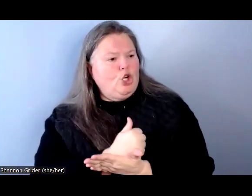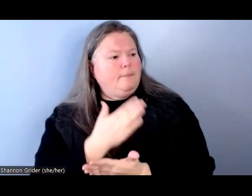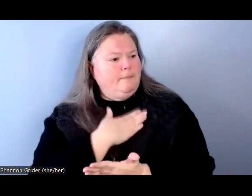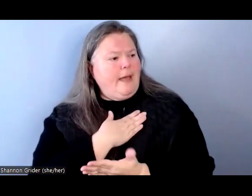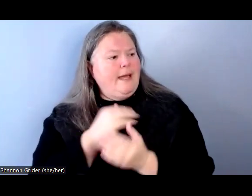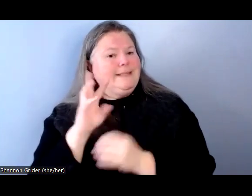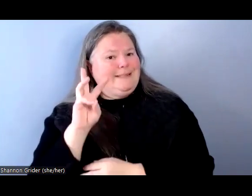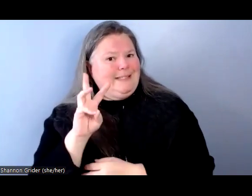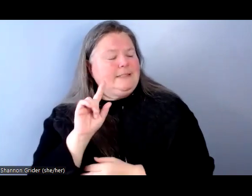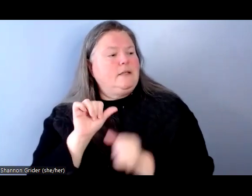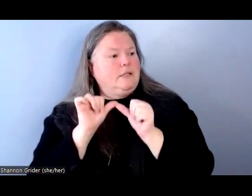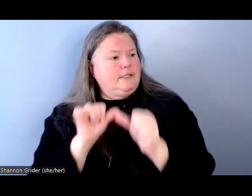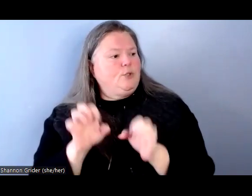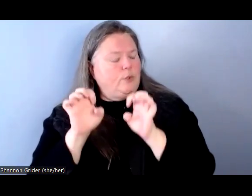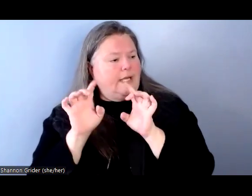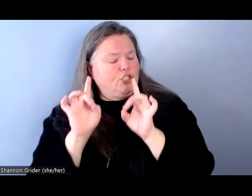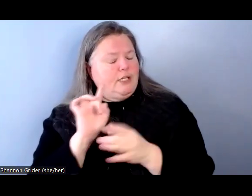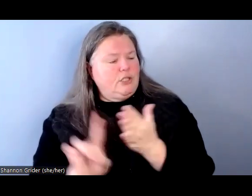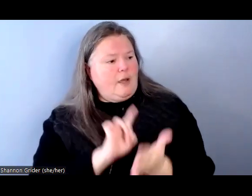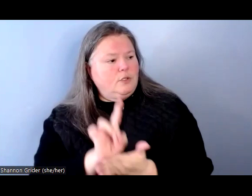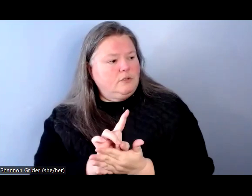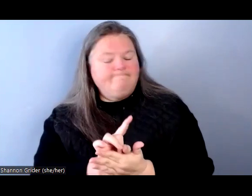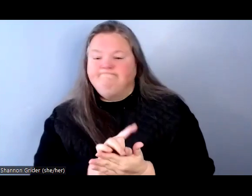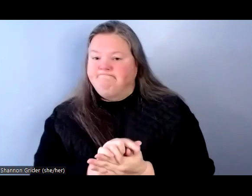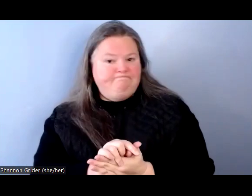to EARN your six (6) CE hours.